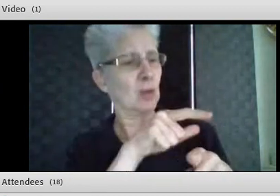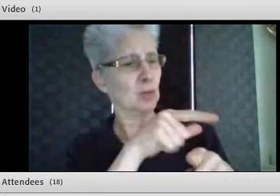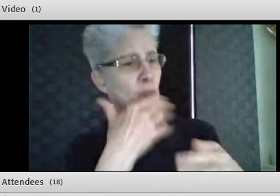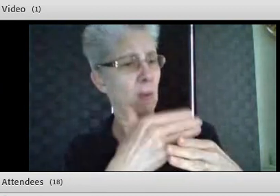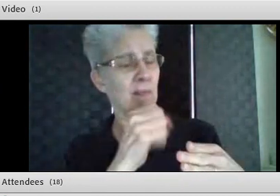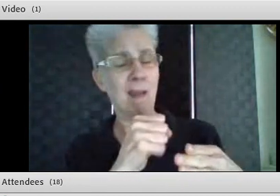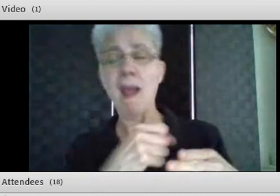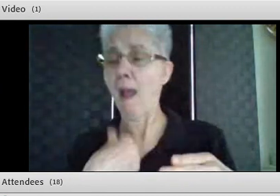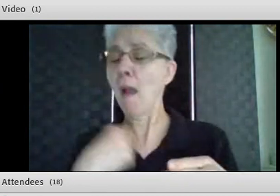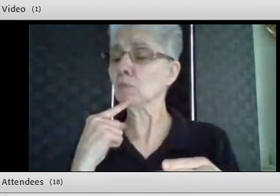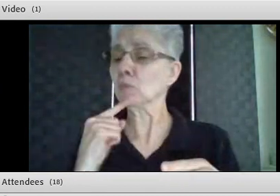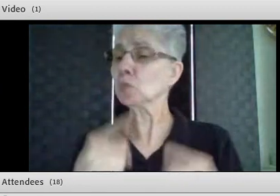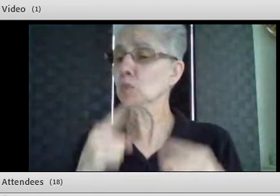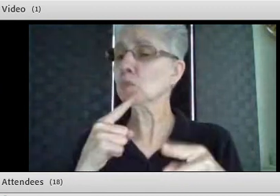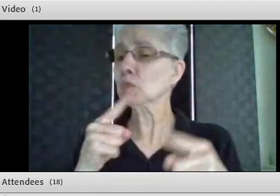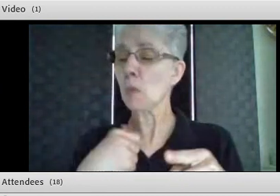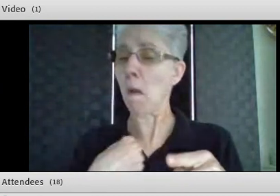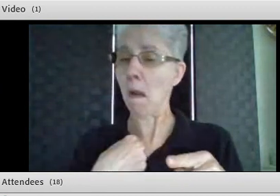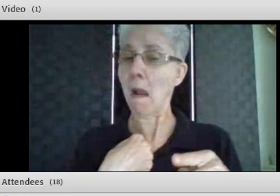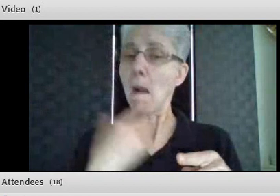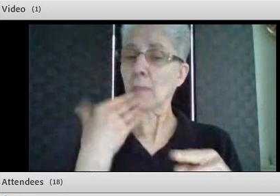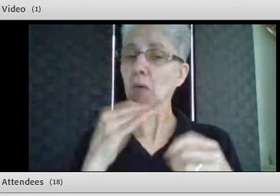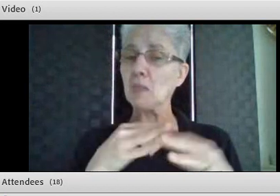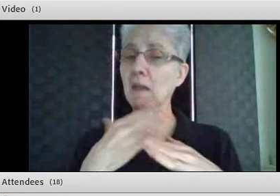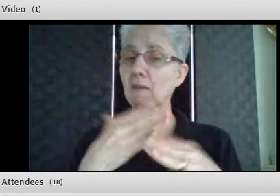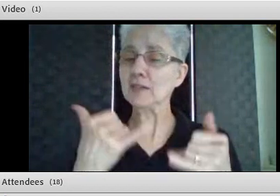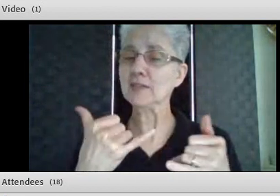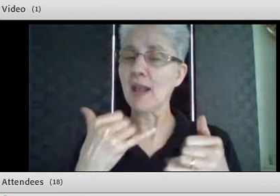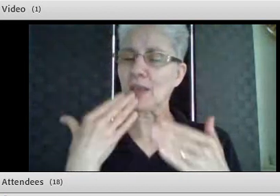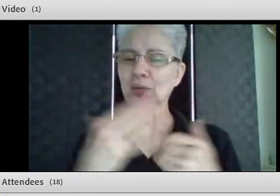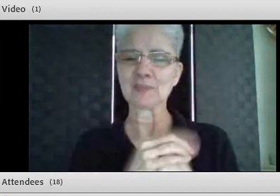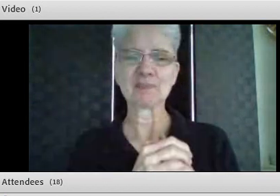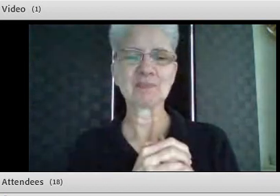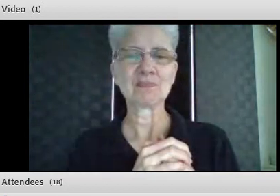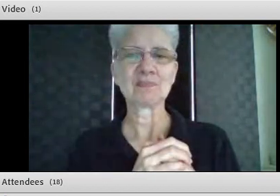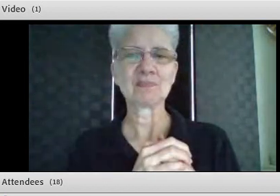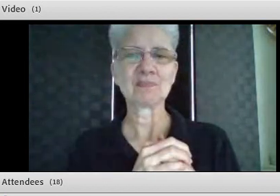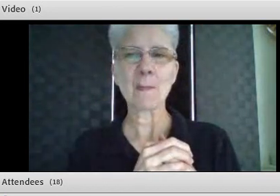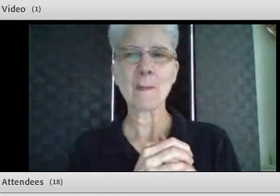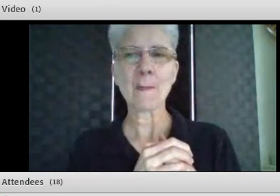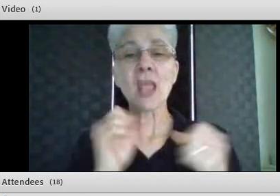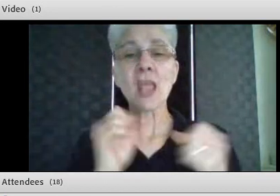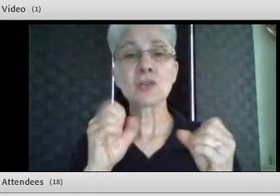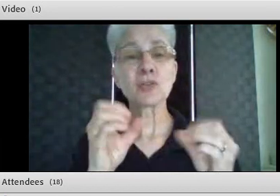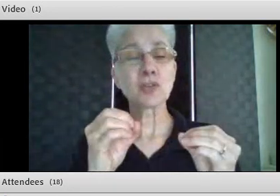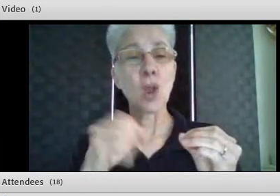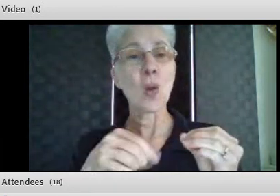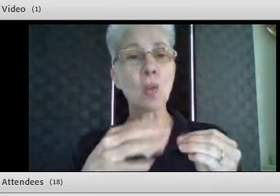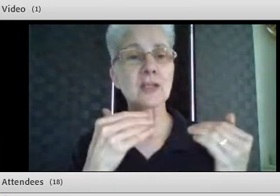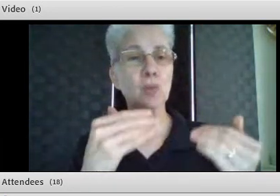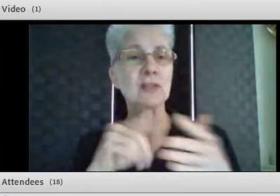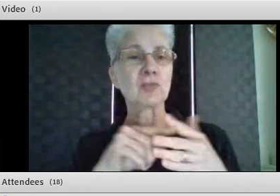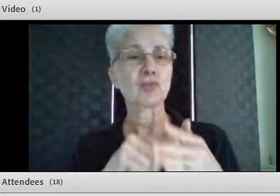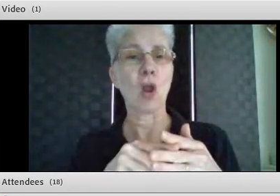You're getting good. Ryan: I would say that I'm better than average now thanks to you. Hilary: All righty. So, everyone, let's get started here.